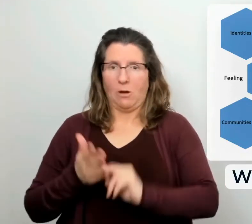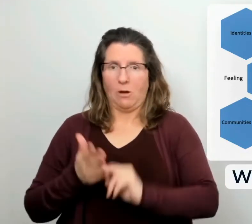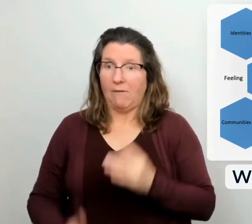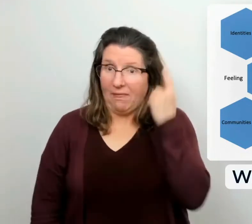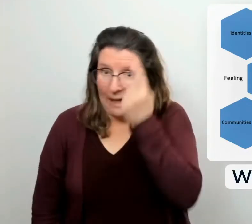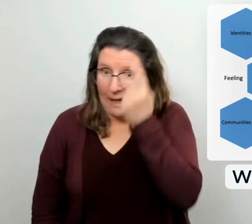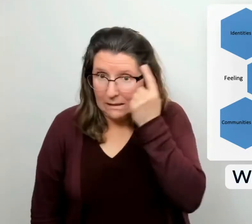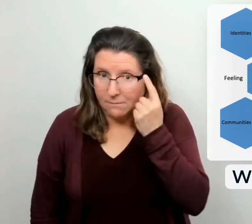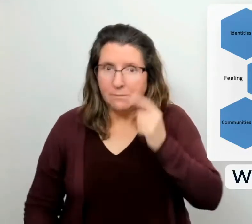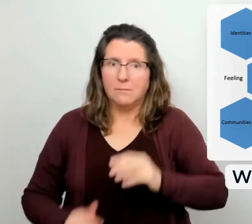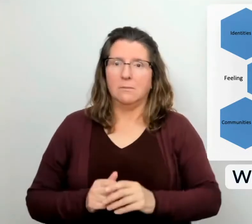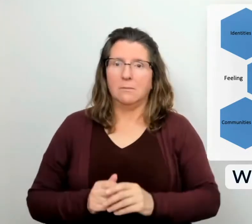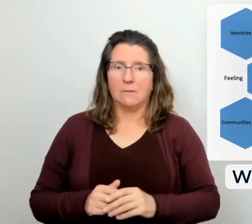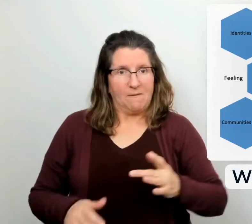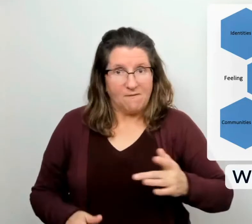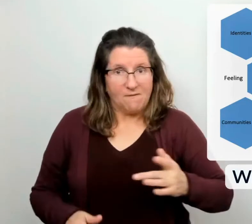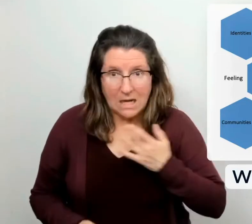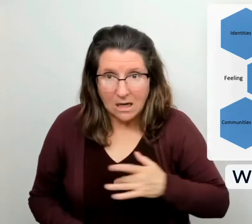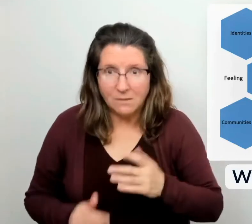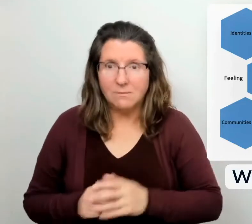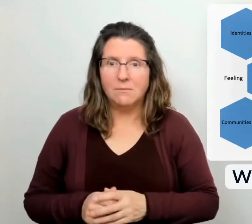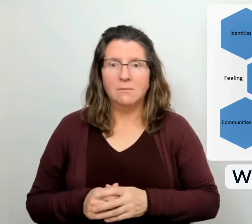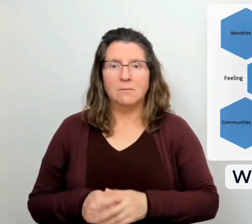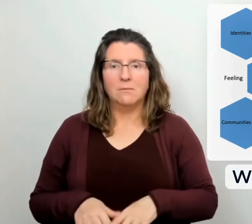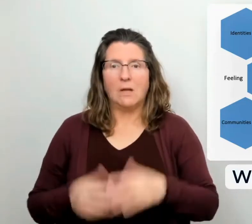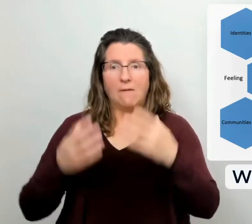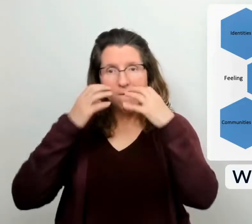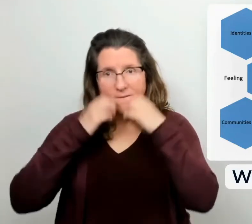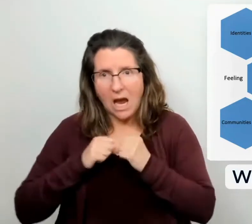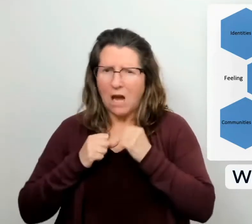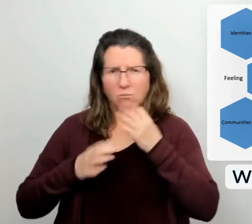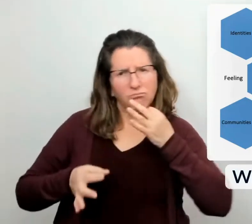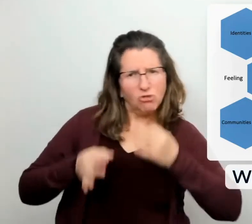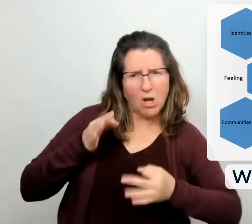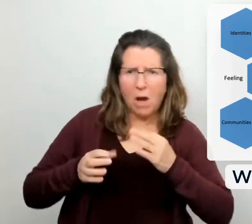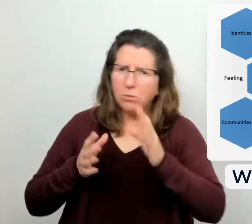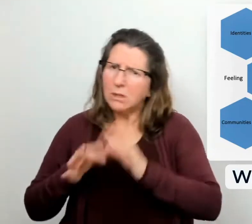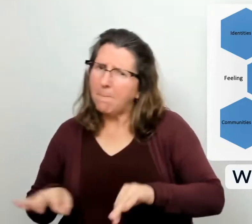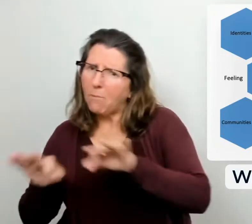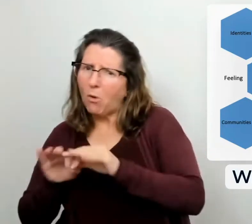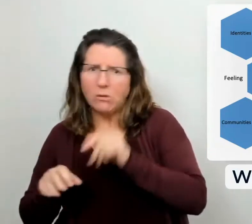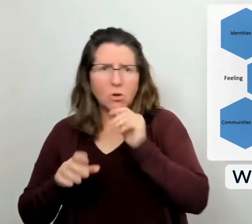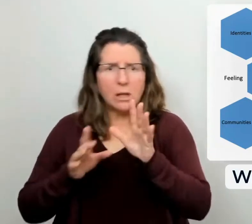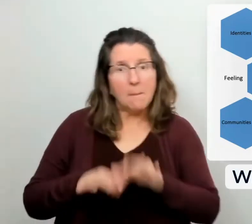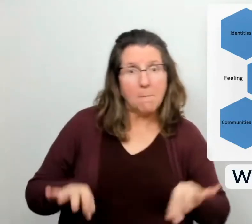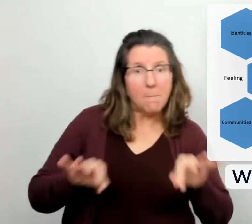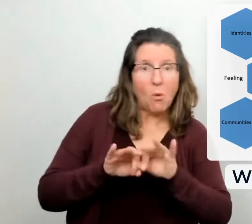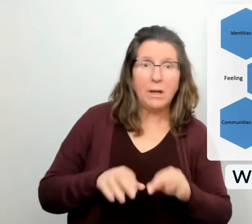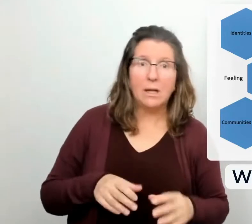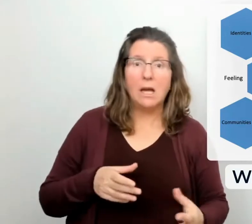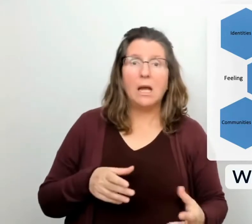It means you'll need to know their thinking, feeling, valuing (what is judged to be more or less valued).